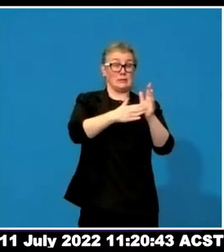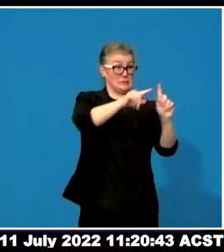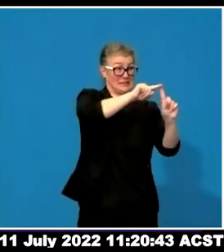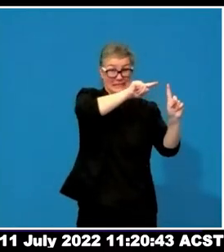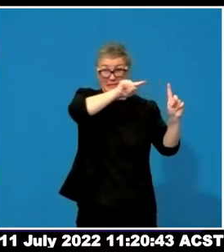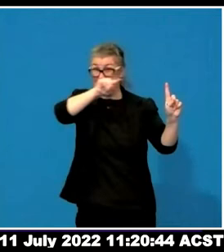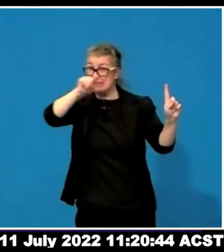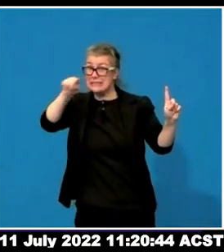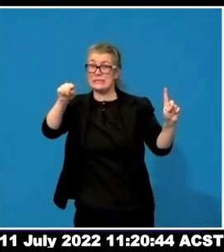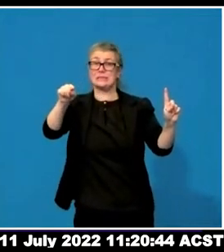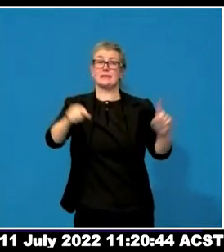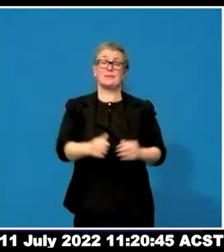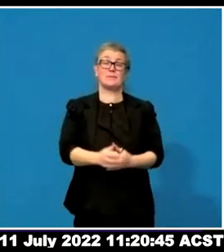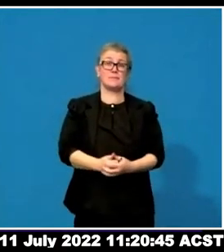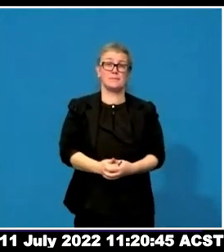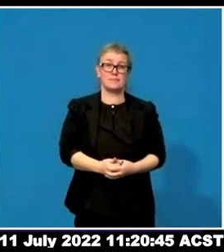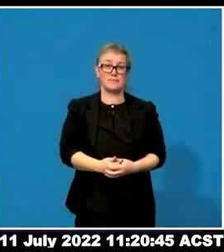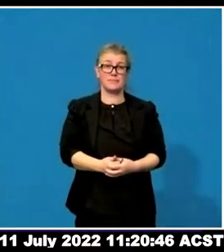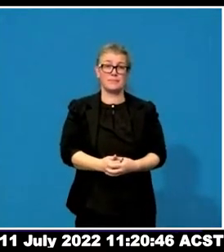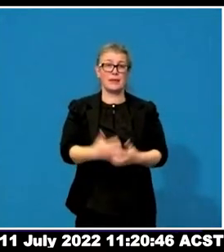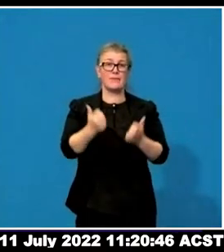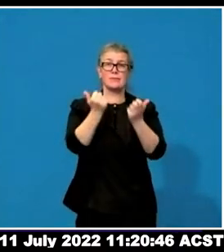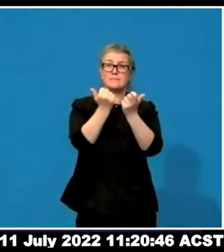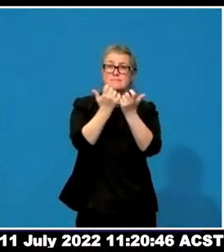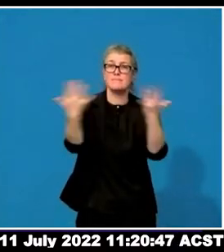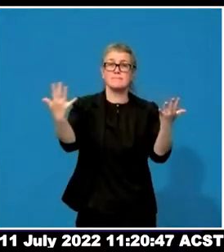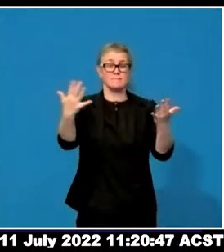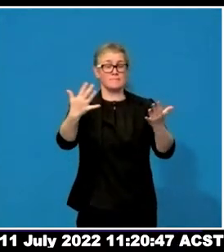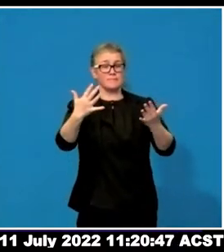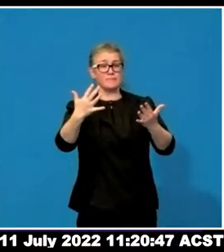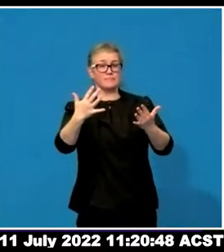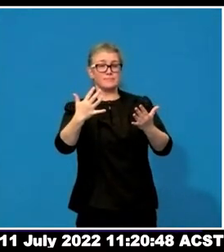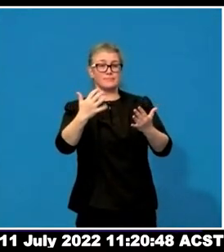There are more than 100 remote Aboriginal communities throughout the area, each with varying populations.